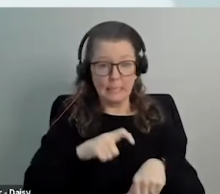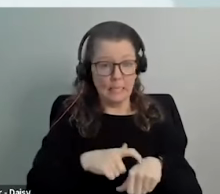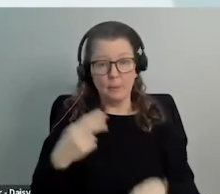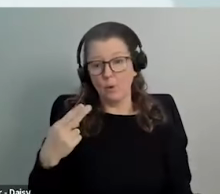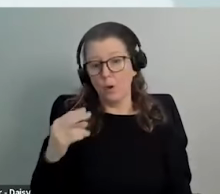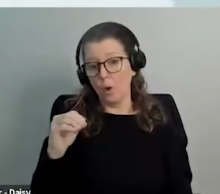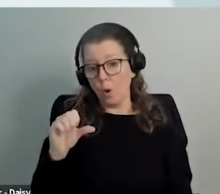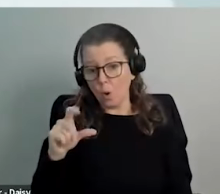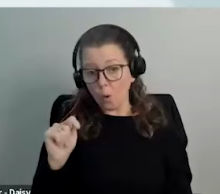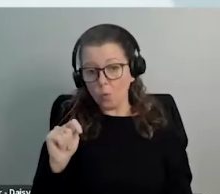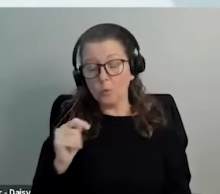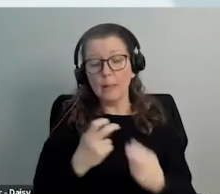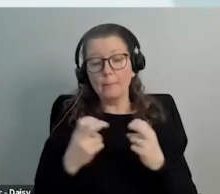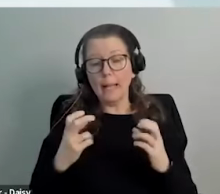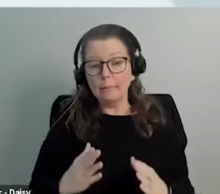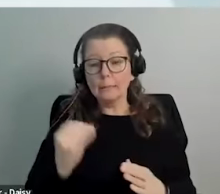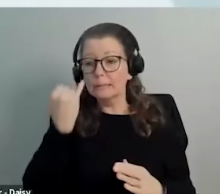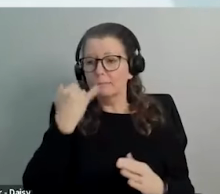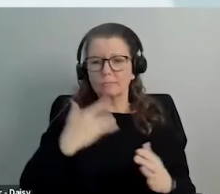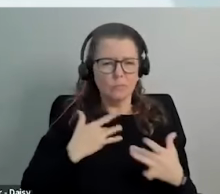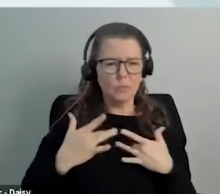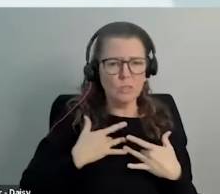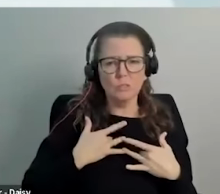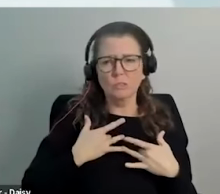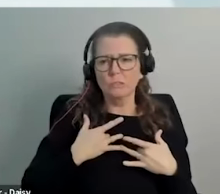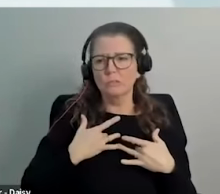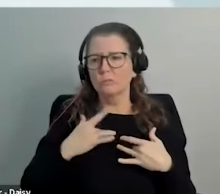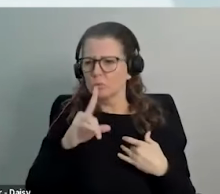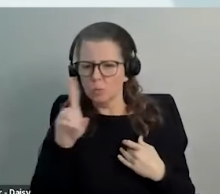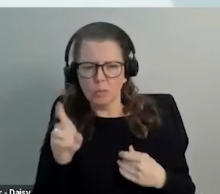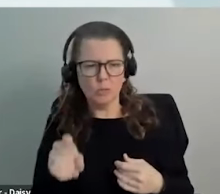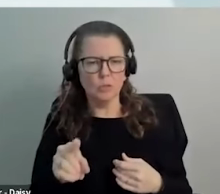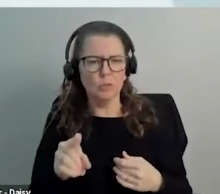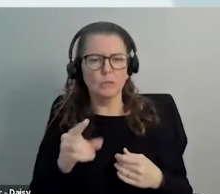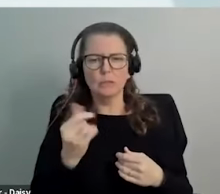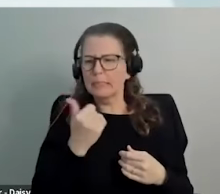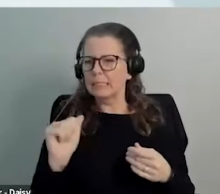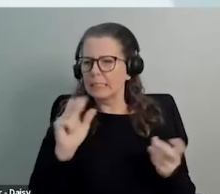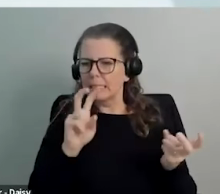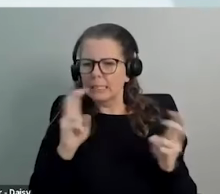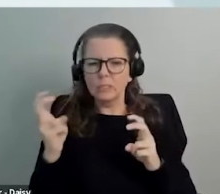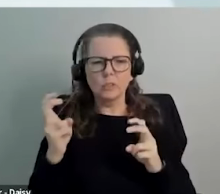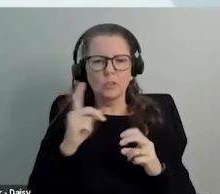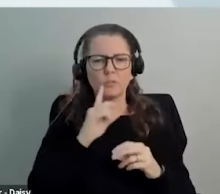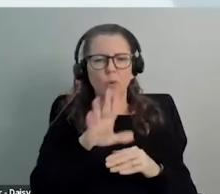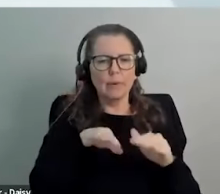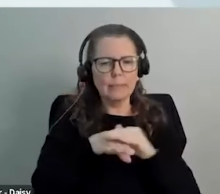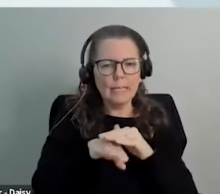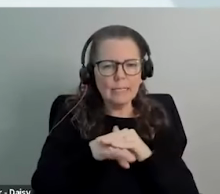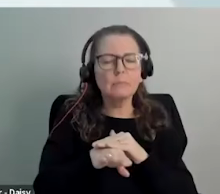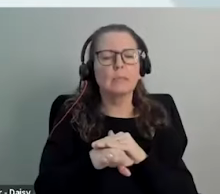with any questions, concerns. If we run into any issues with any of the accessibility, please let us know.